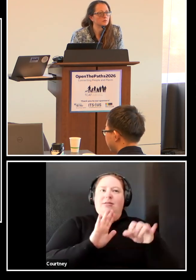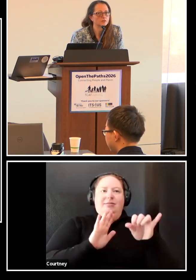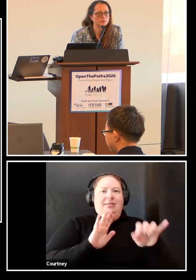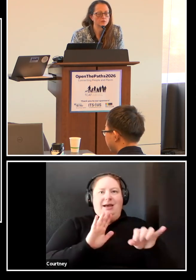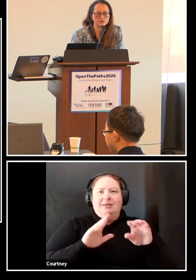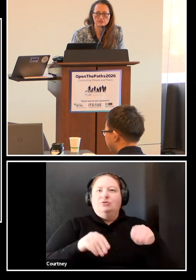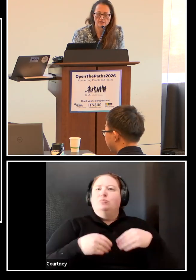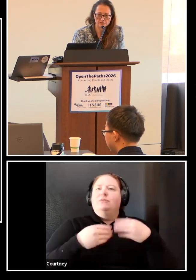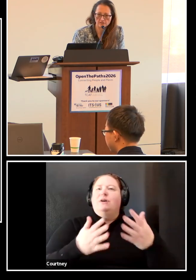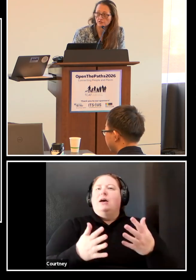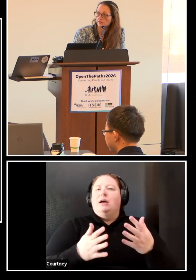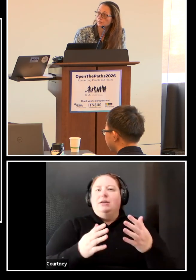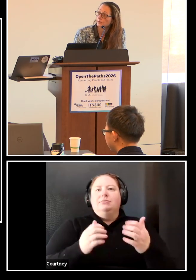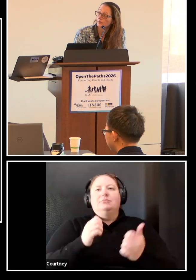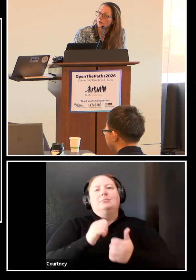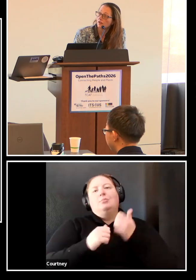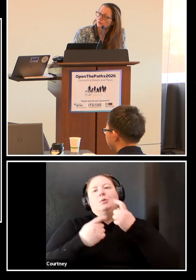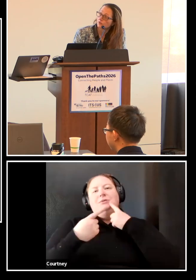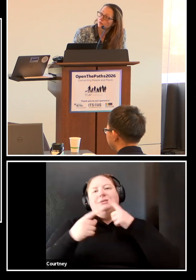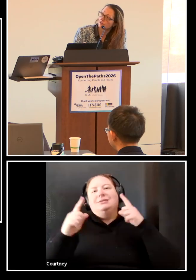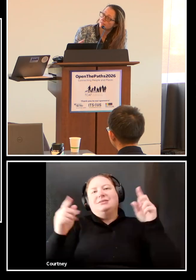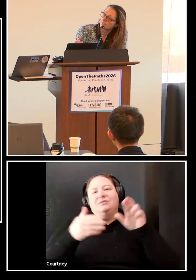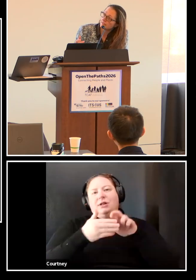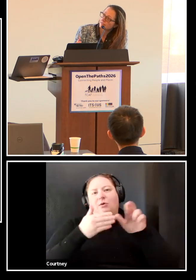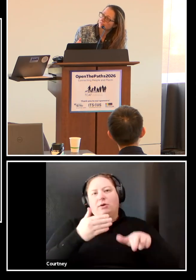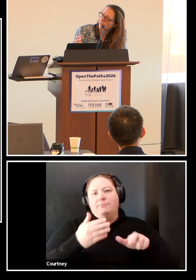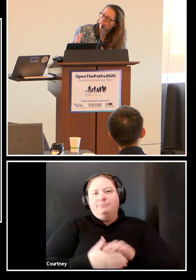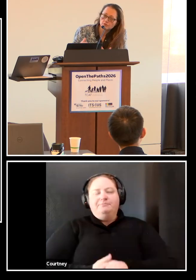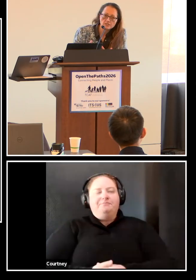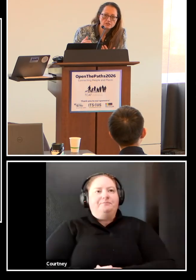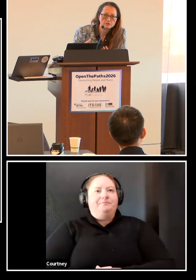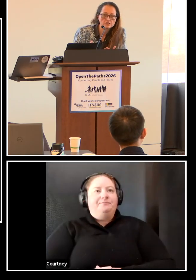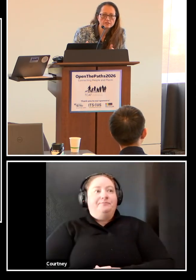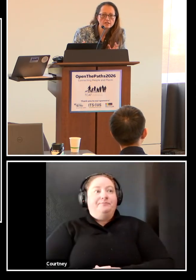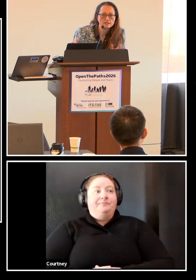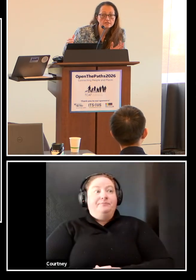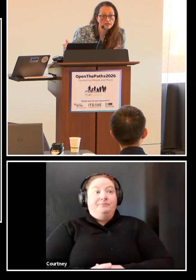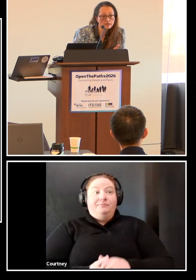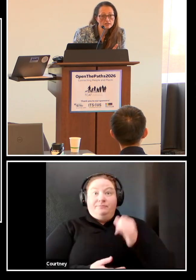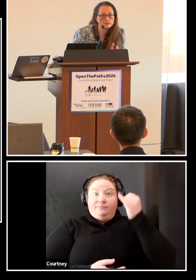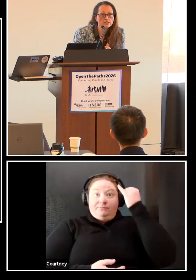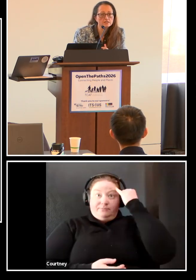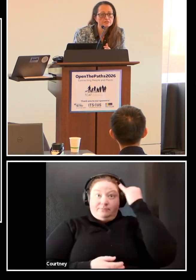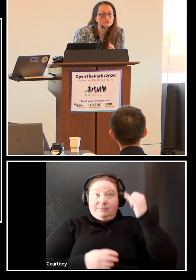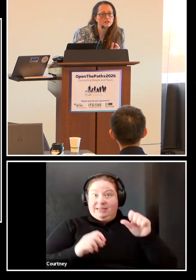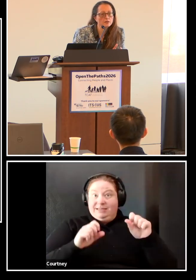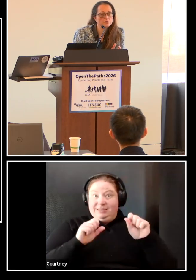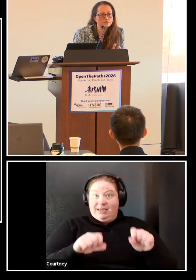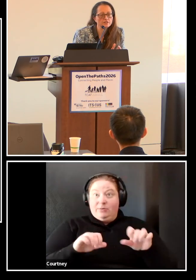with the most successful outcomes. So the idea is can we do this at scale in different types of